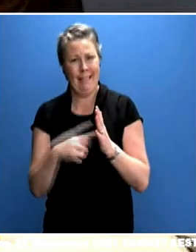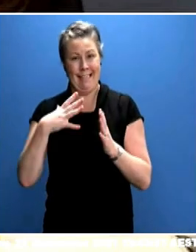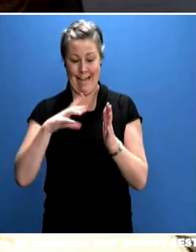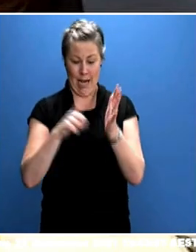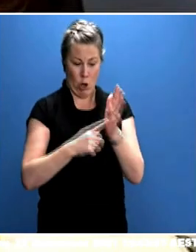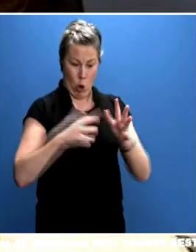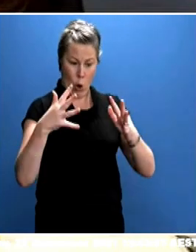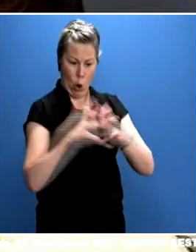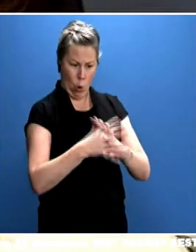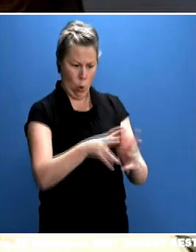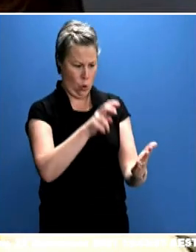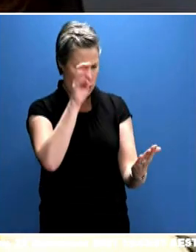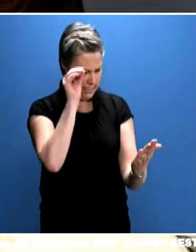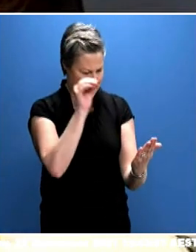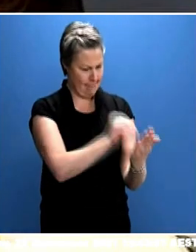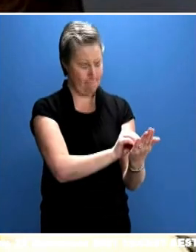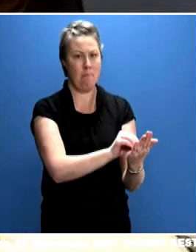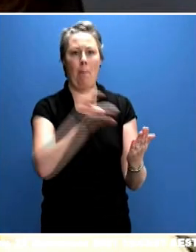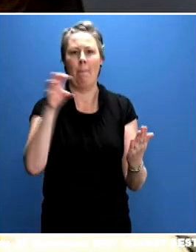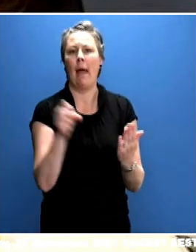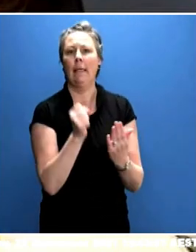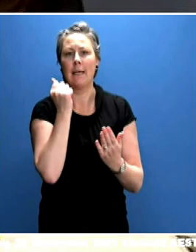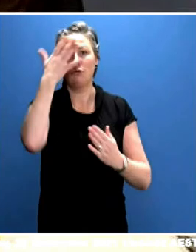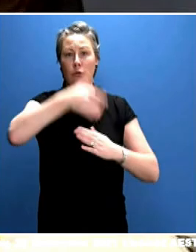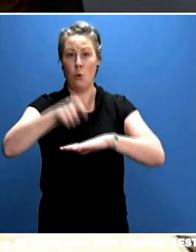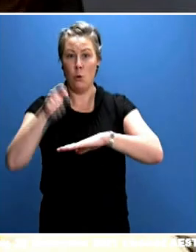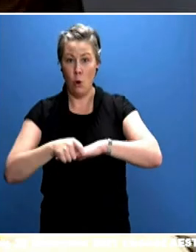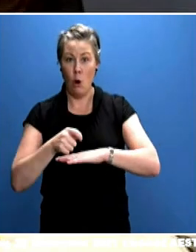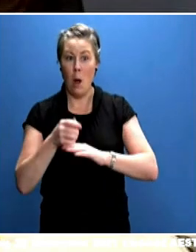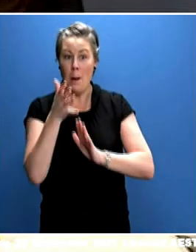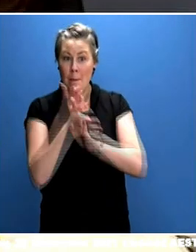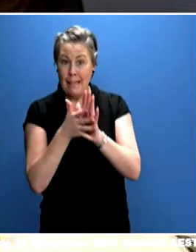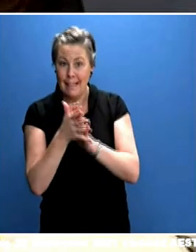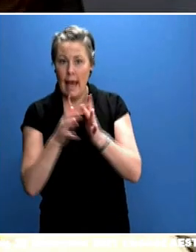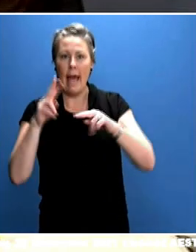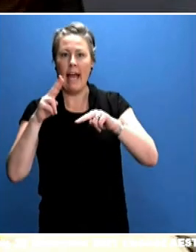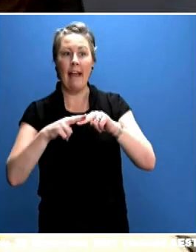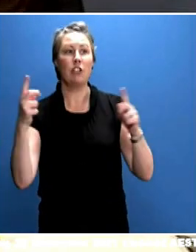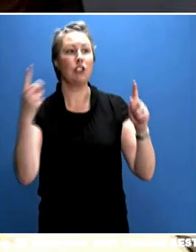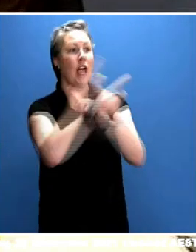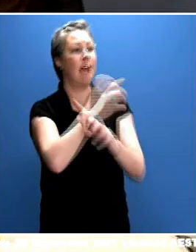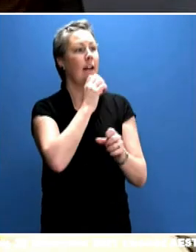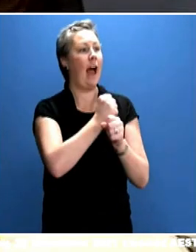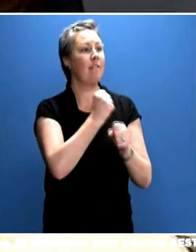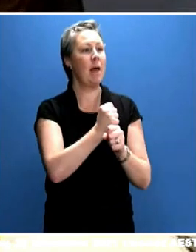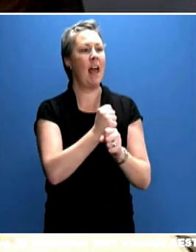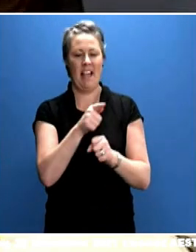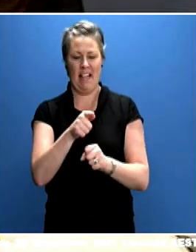embedded in legislation because it means that they can't be abolished at the whim of Government.